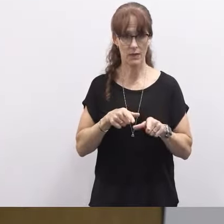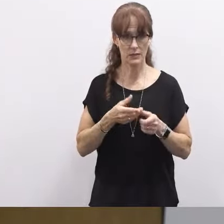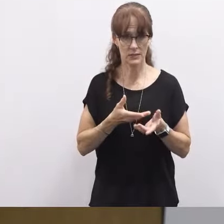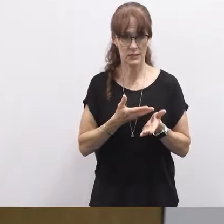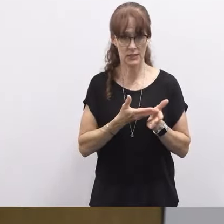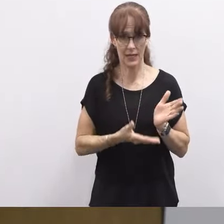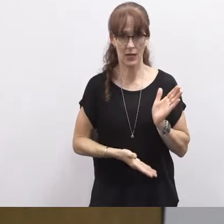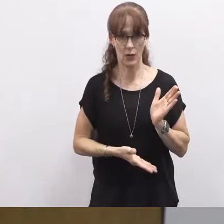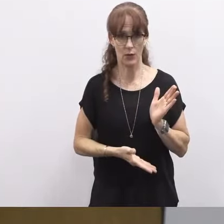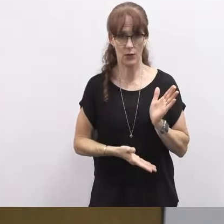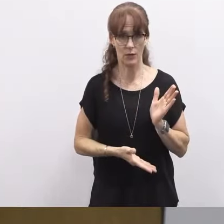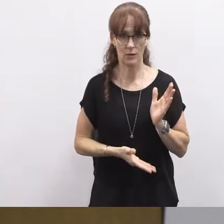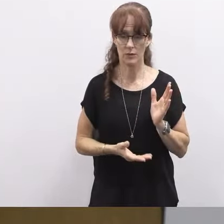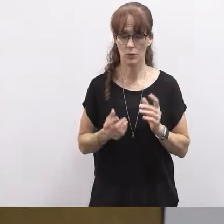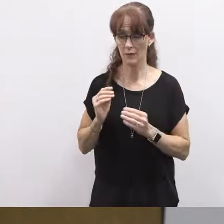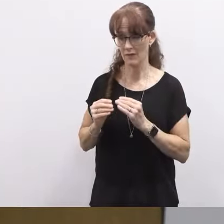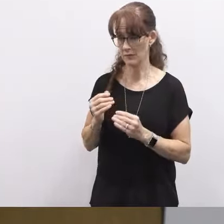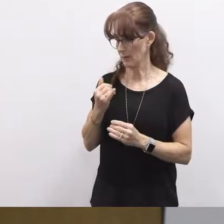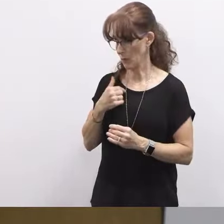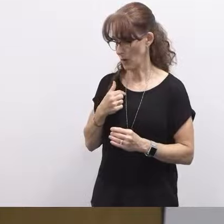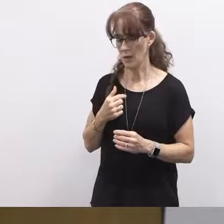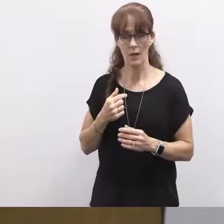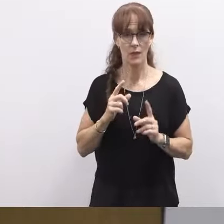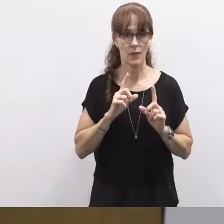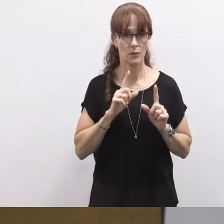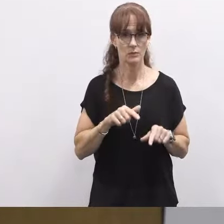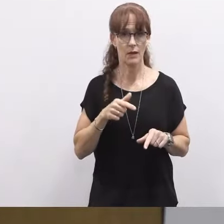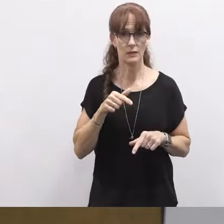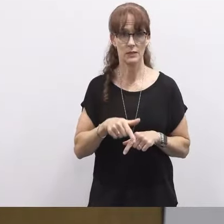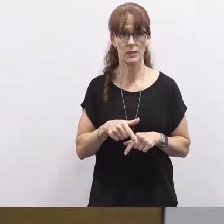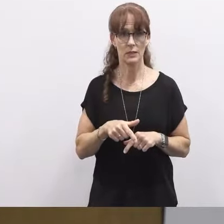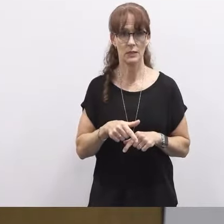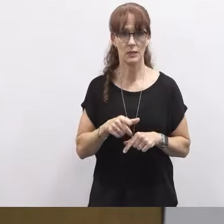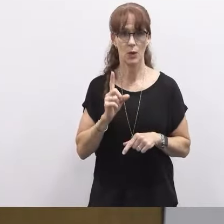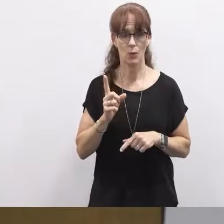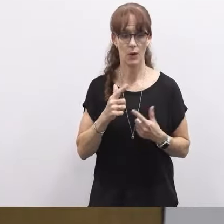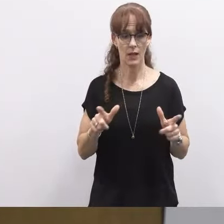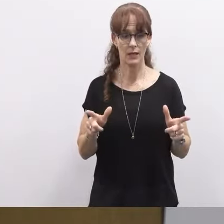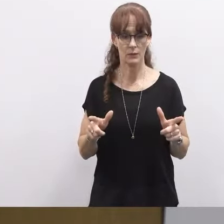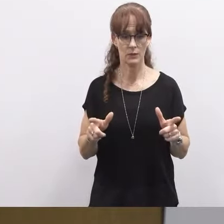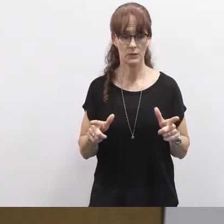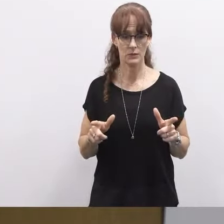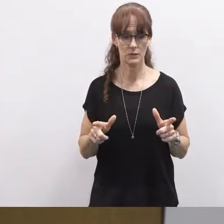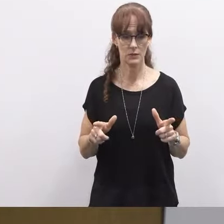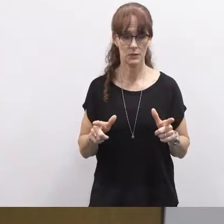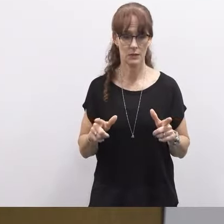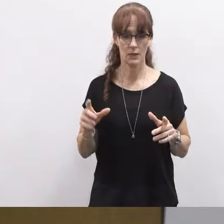but maybe you can correct me if I'm wrong. All the responses are in one language. So I'm gonna make the assumption